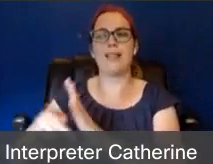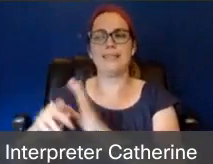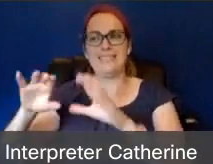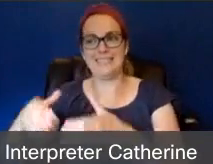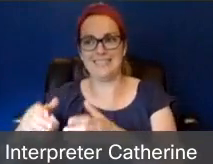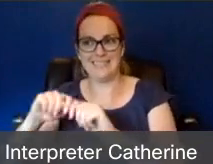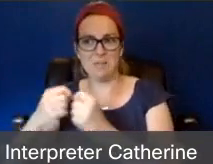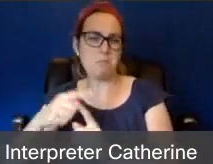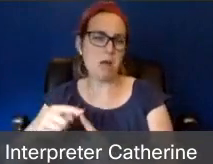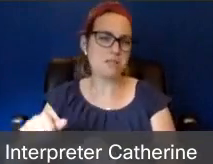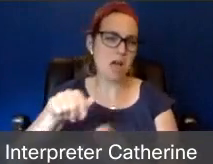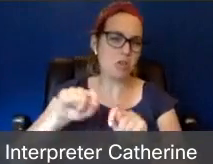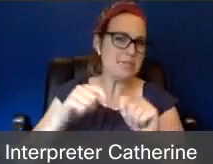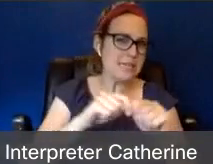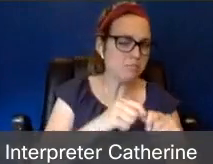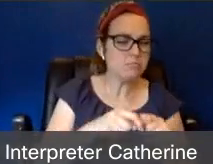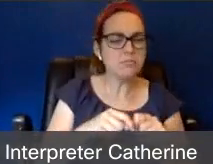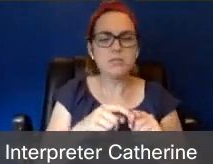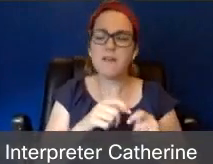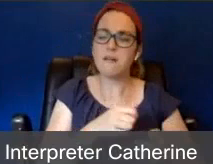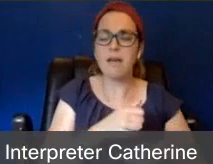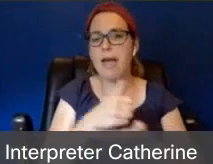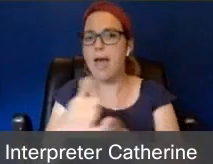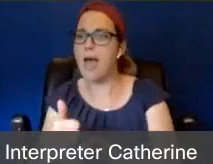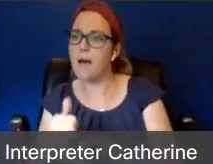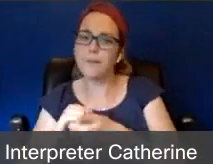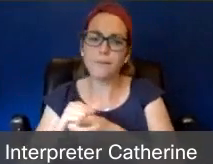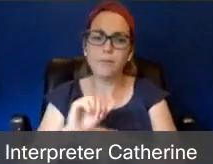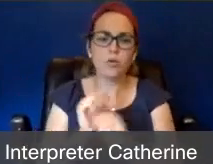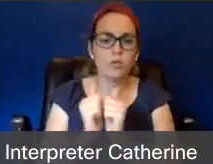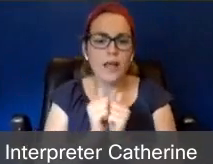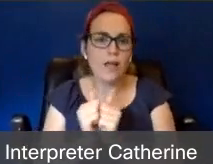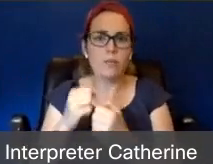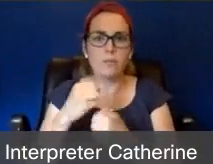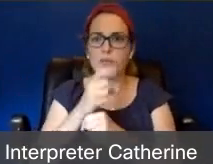and will assist teams in their efforts to make critical connections with local jails and treatment providers.